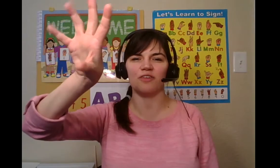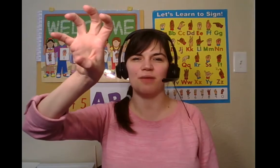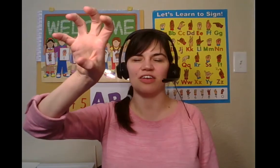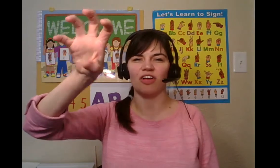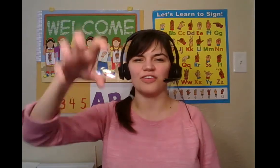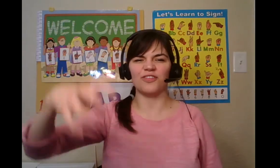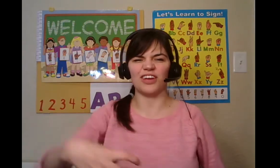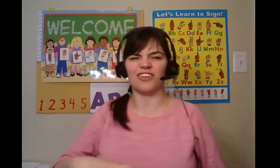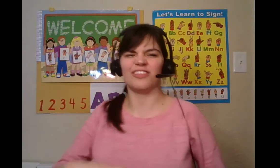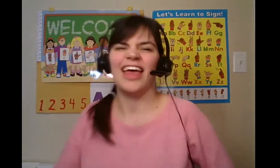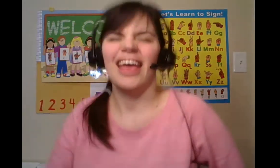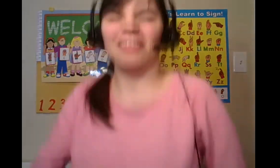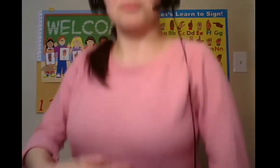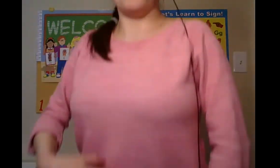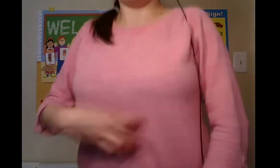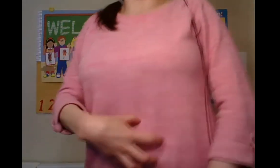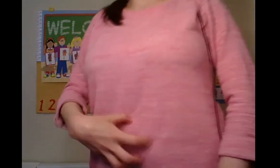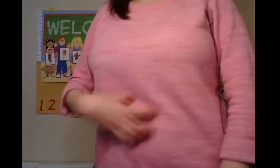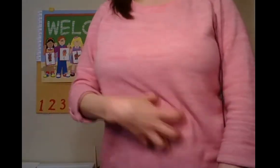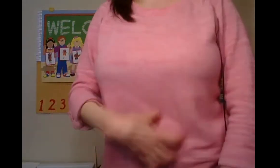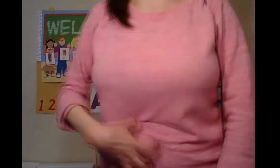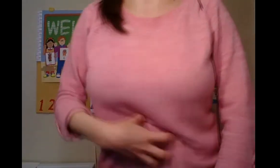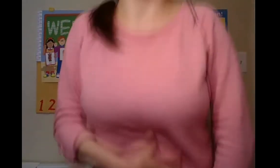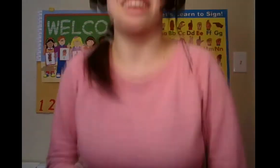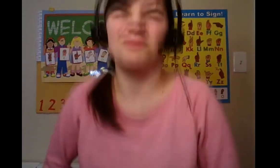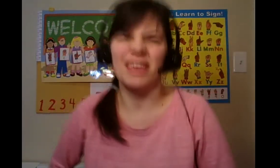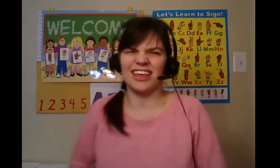of bend all your fingers and then move it on your stomach like it's making your